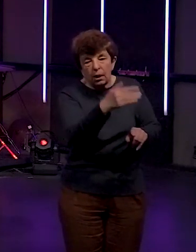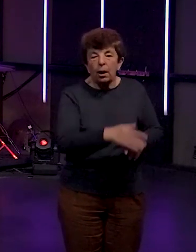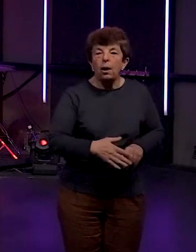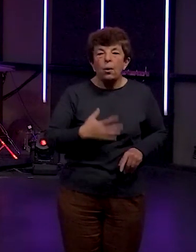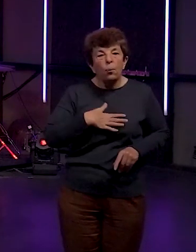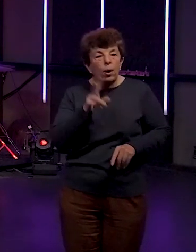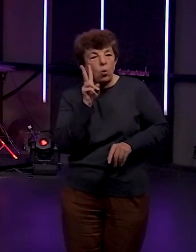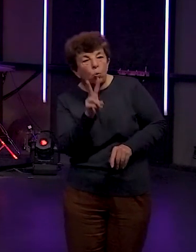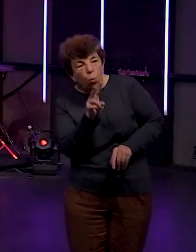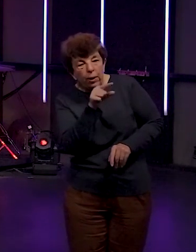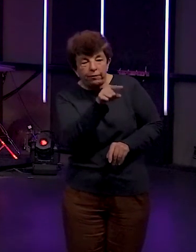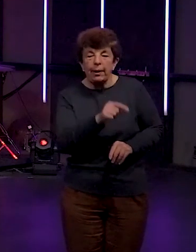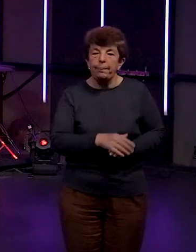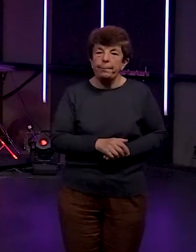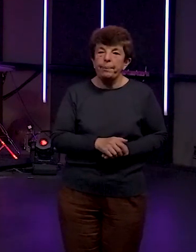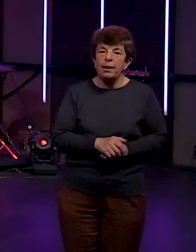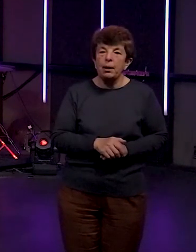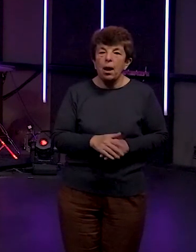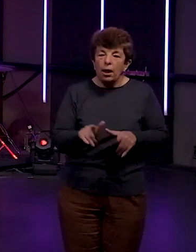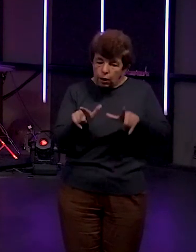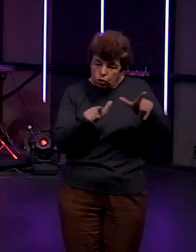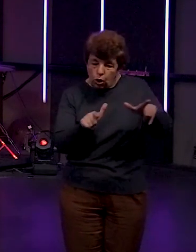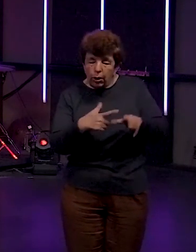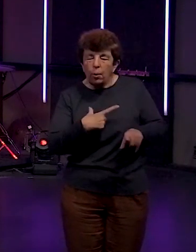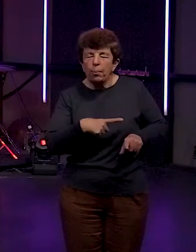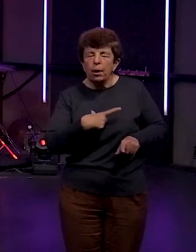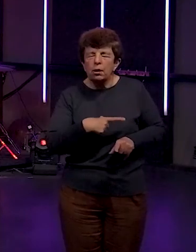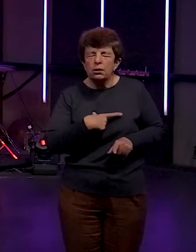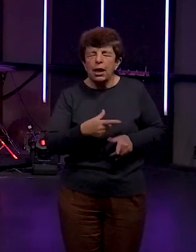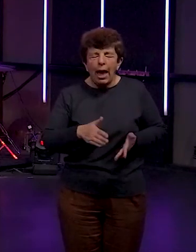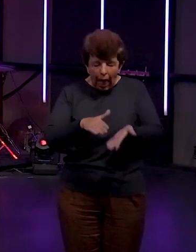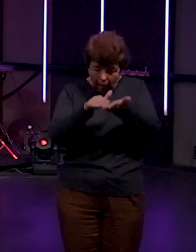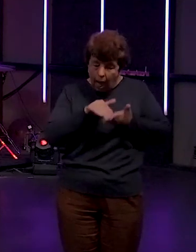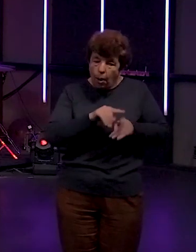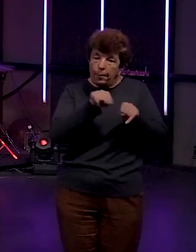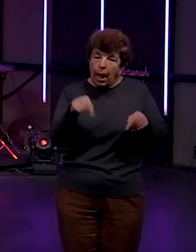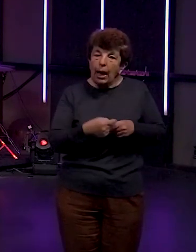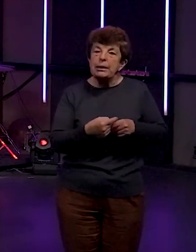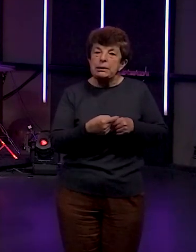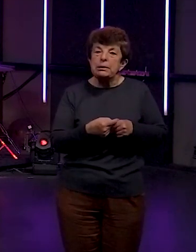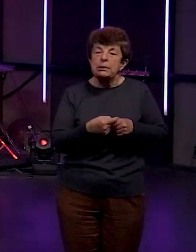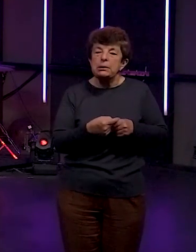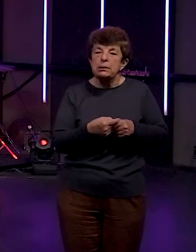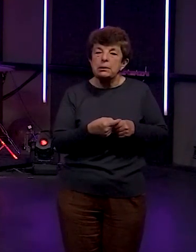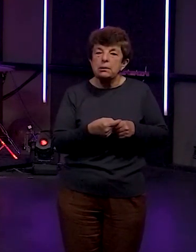an eye out for them on our journey because they help us facilitate the